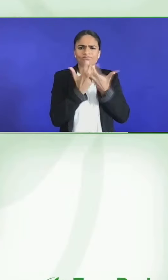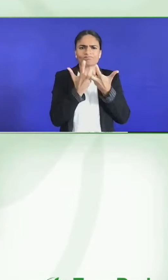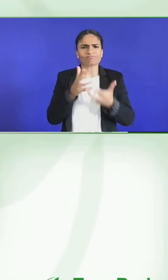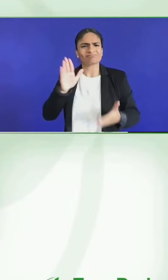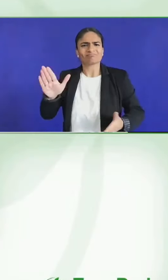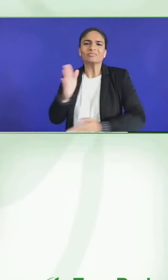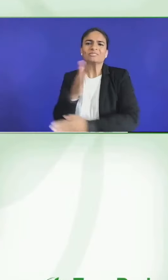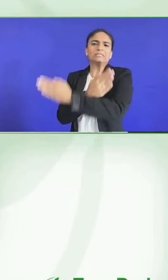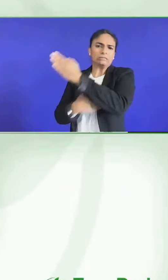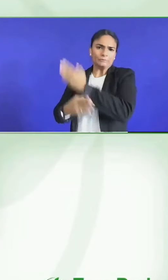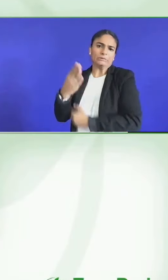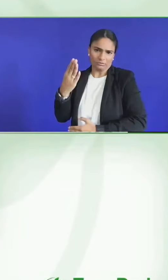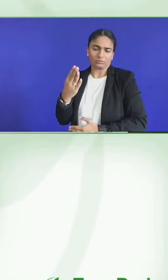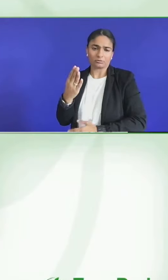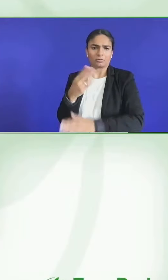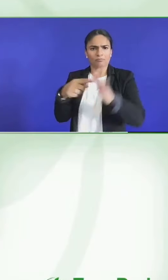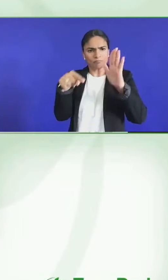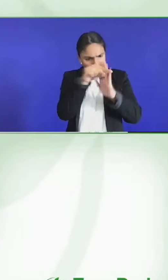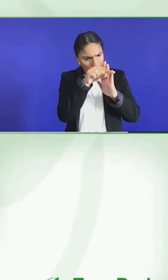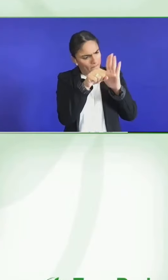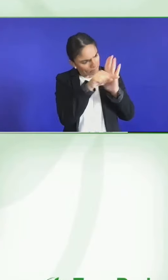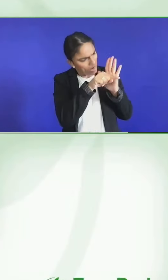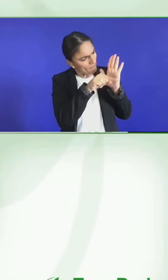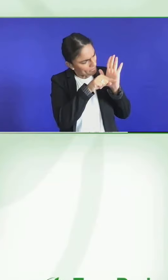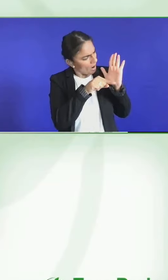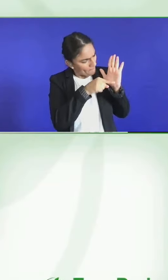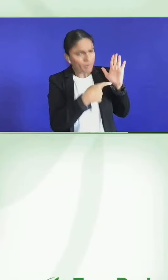people and it must be led by disabled people.